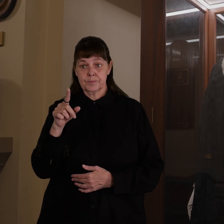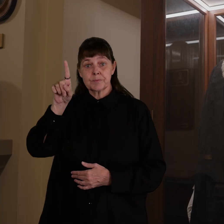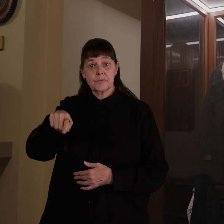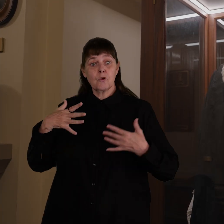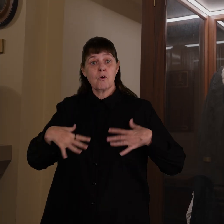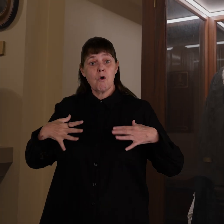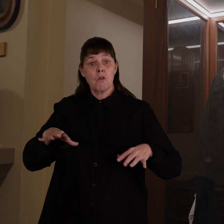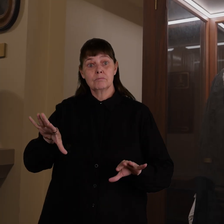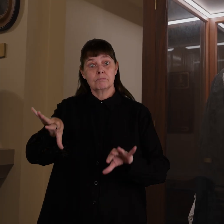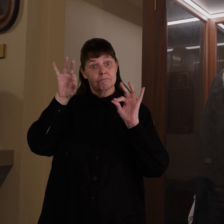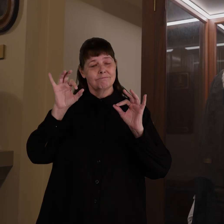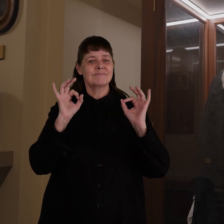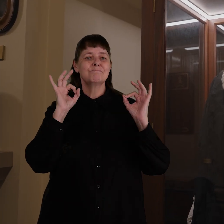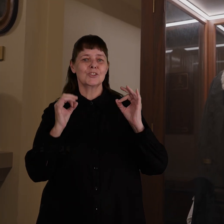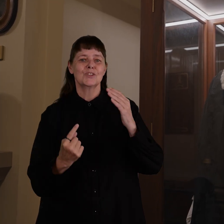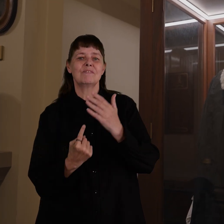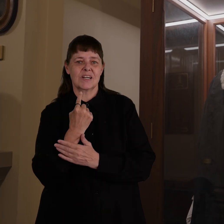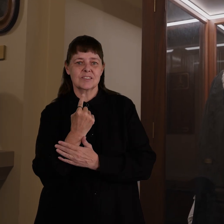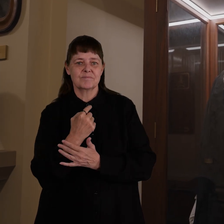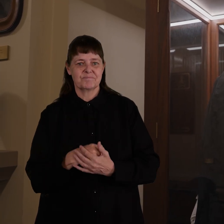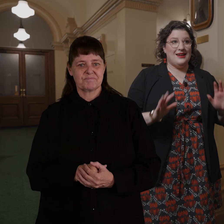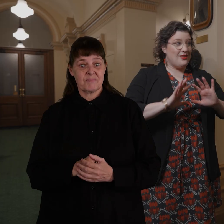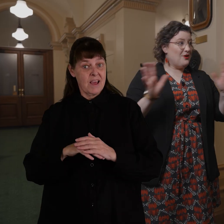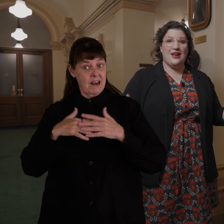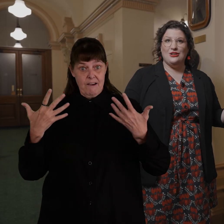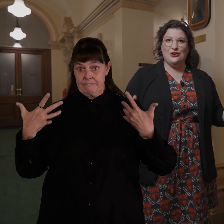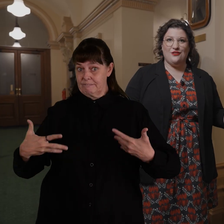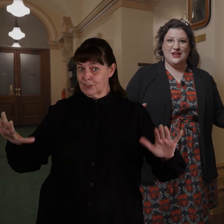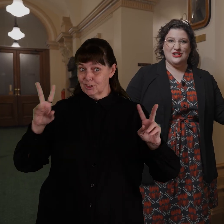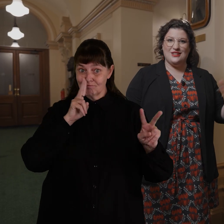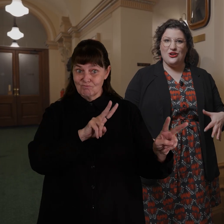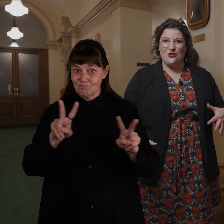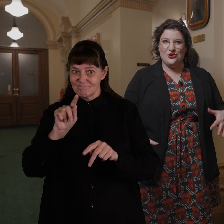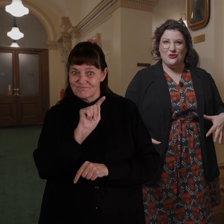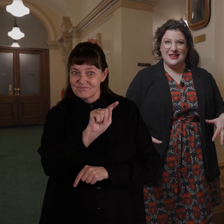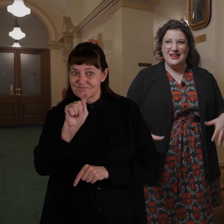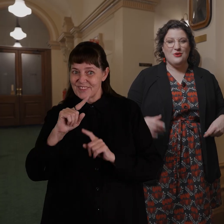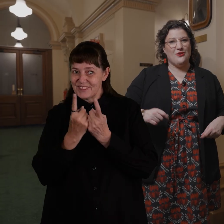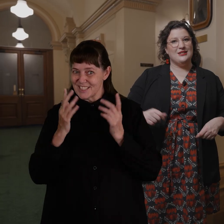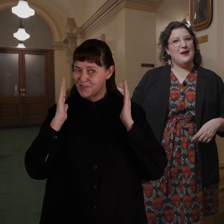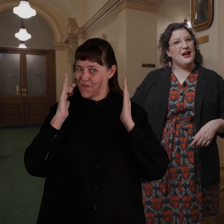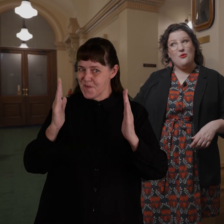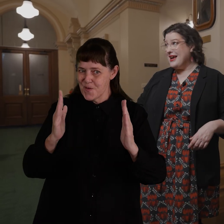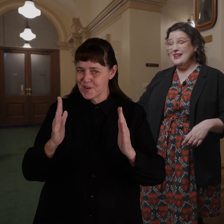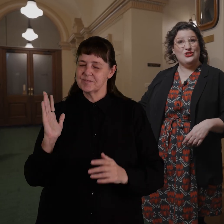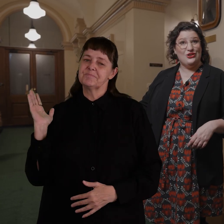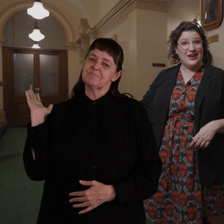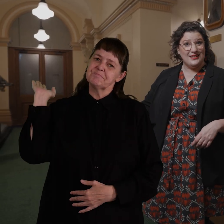These are a very special set of robes which were chosen for that occasion. Now that we've had a look at the features in the corridor here, we're going to make our way into the